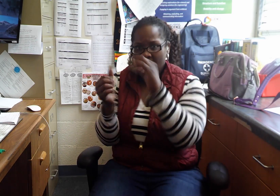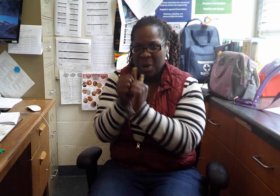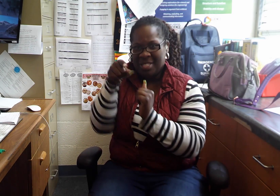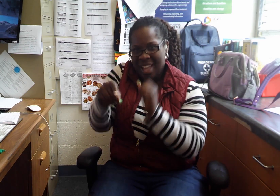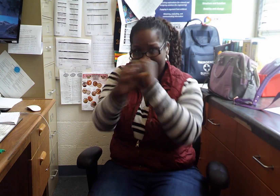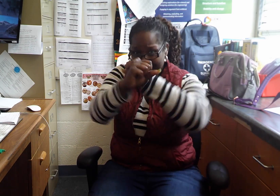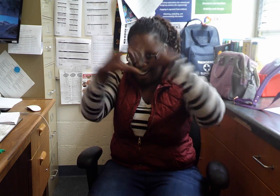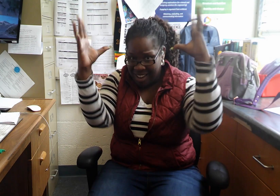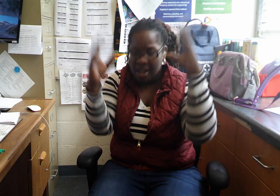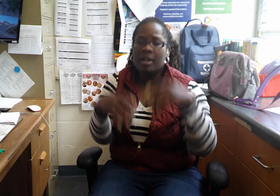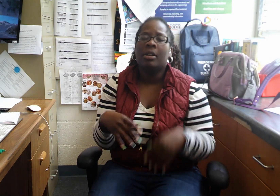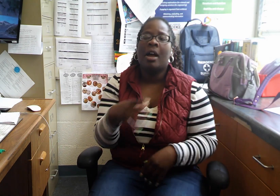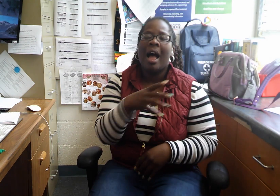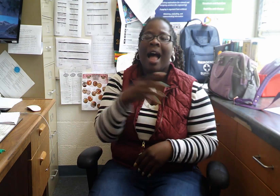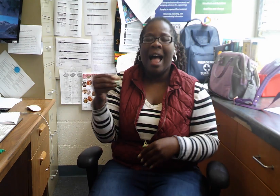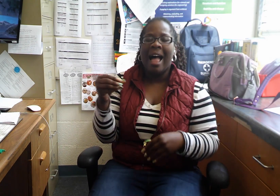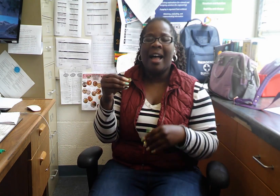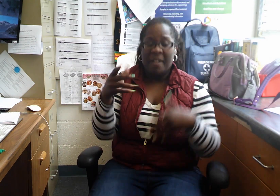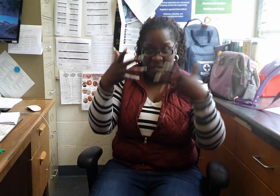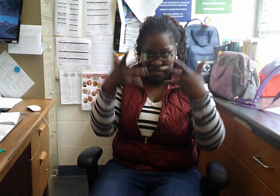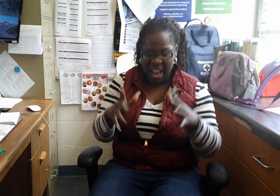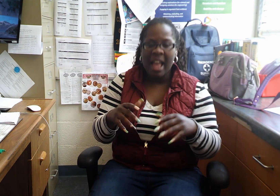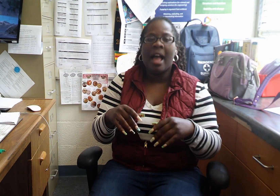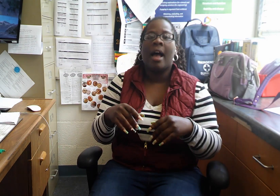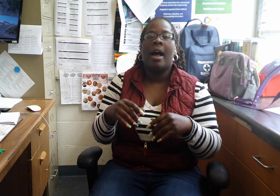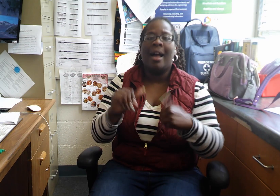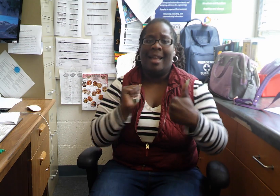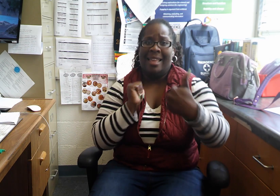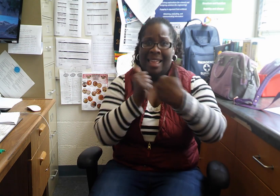and connect it to the concept itself.